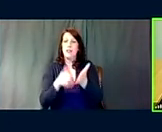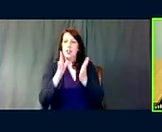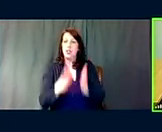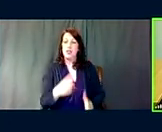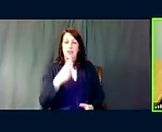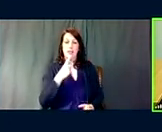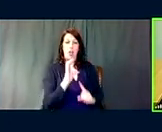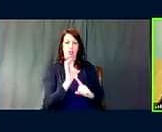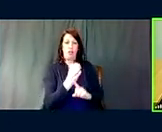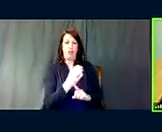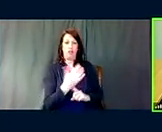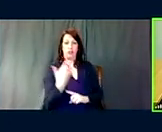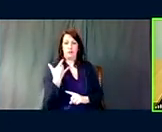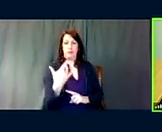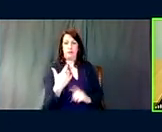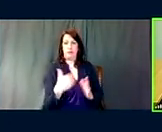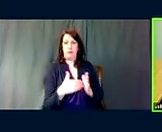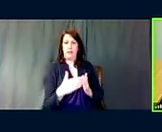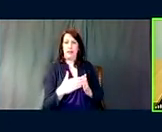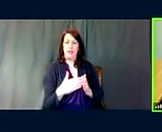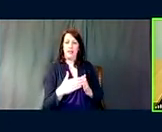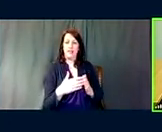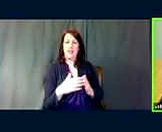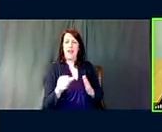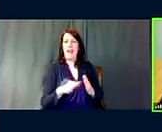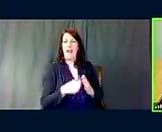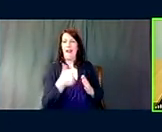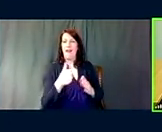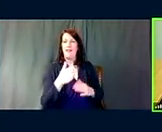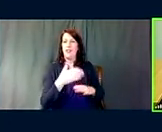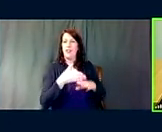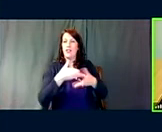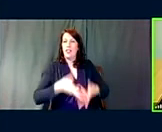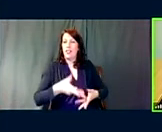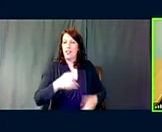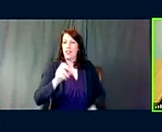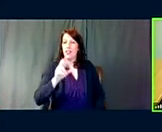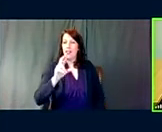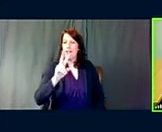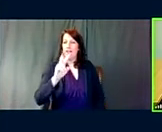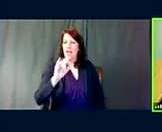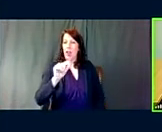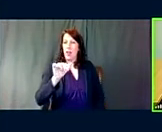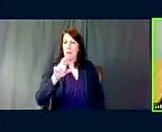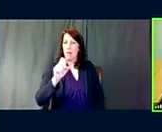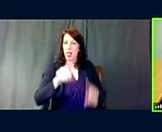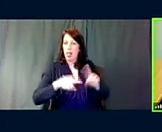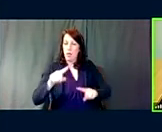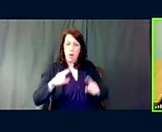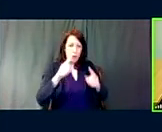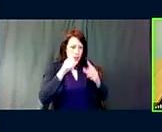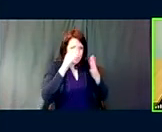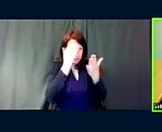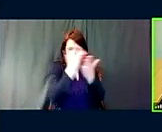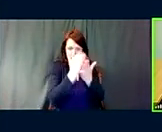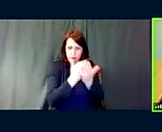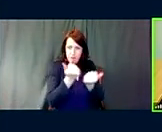AND MARGIE KAGAWA-SINGER SAID CULTURE IS OFTENTIMES THE RESIDUAL VARIABLE, ONCE RESEARCHERS SORT OF ACCOUNT FOR